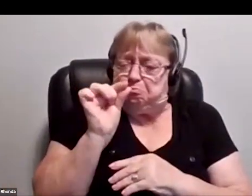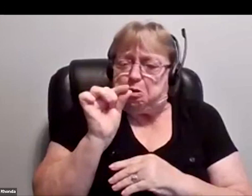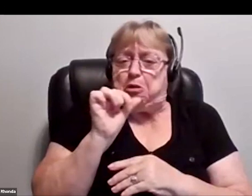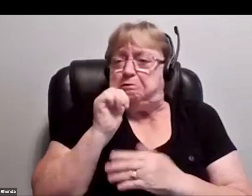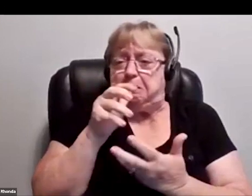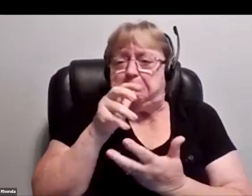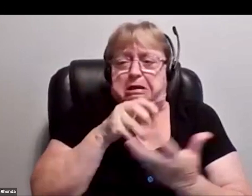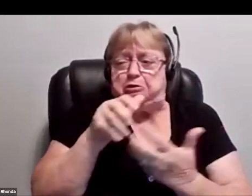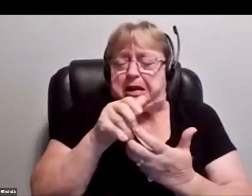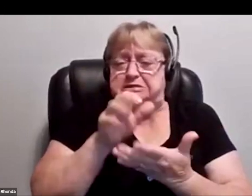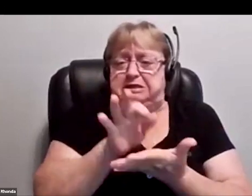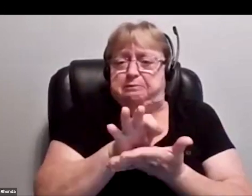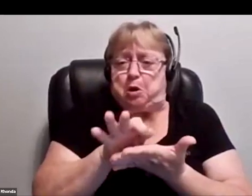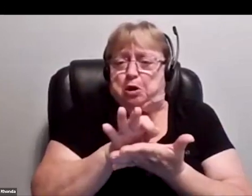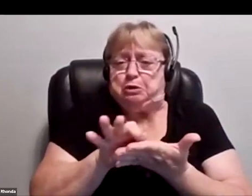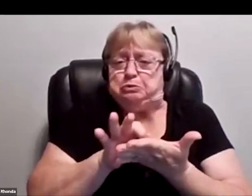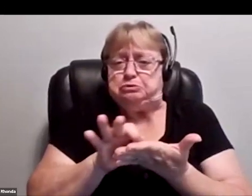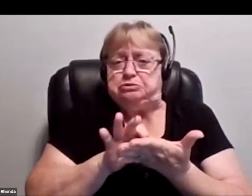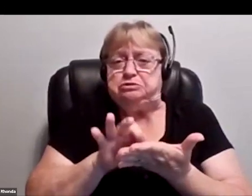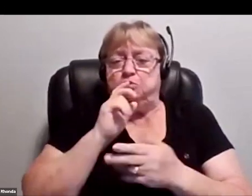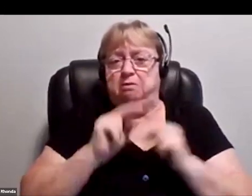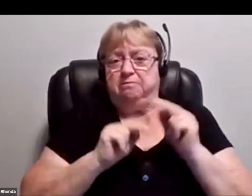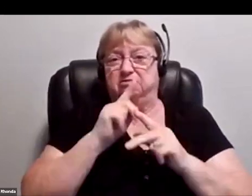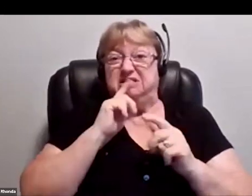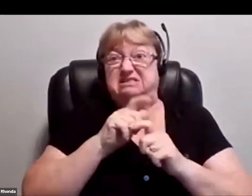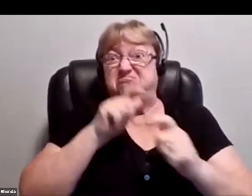we build this giant detector here at the South Pole.